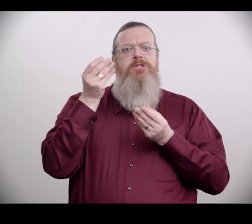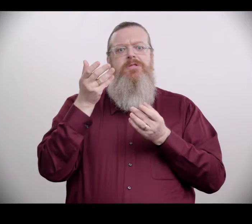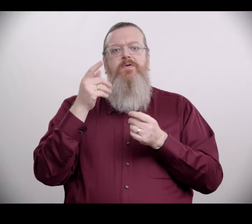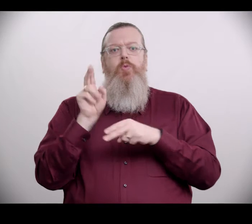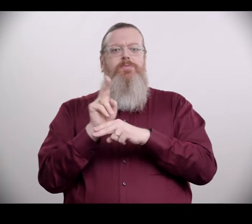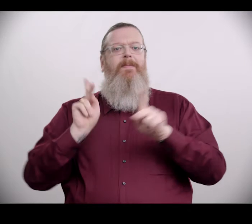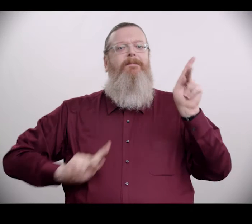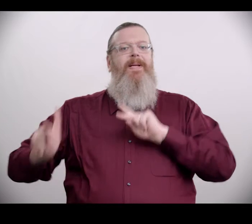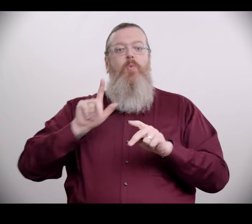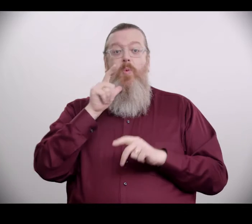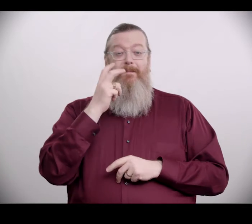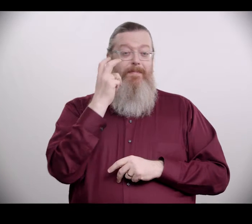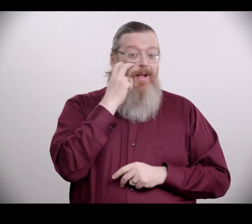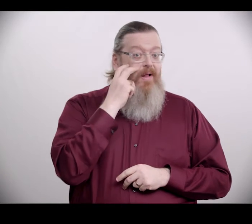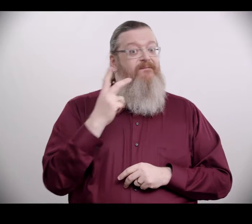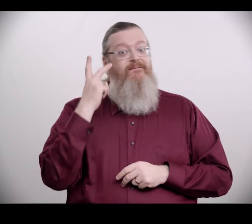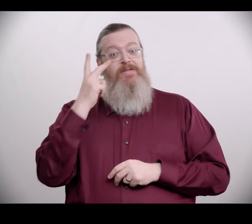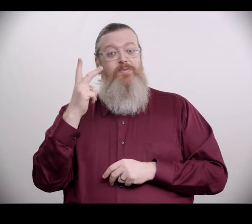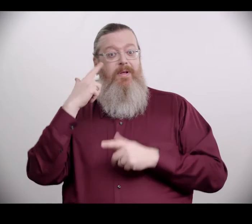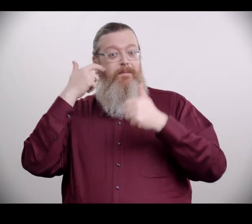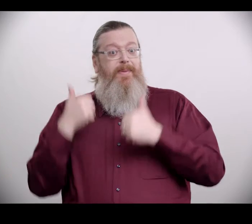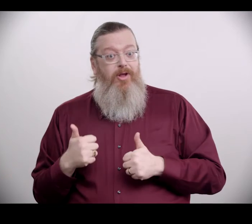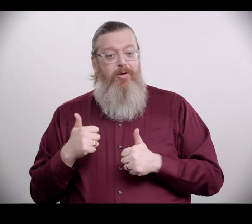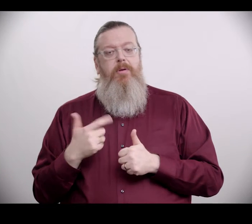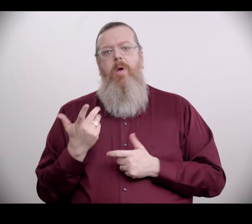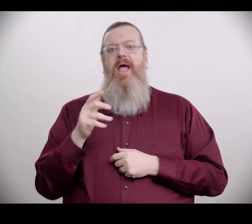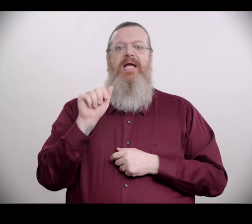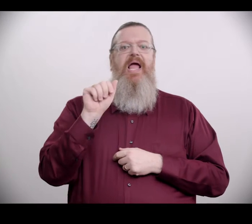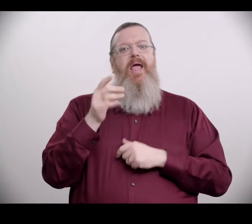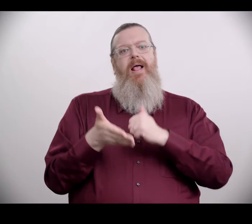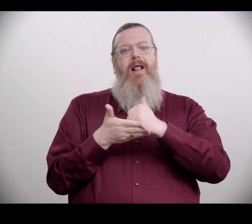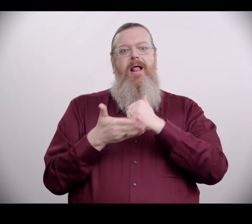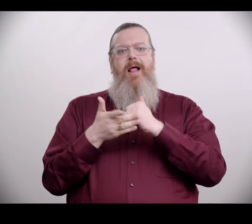used by persons who are blind or visually impaired as aids to orientation and mobility